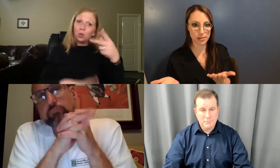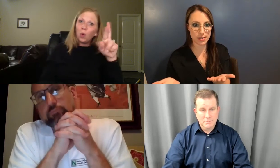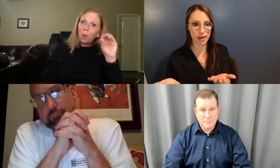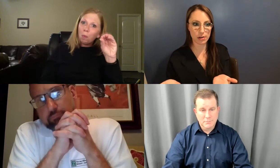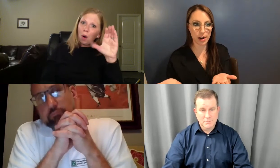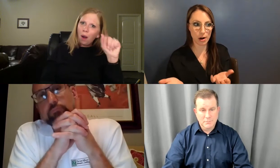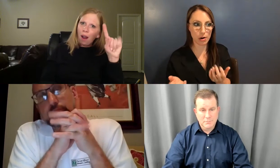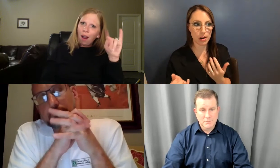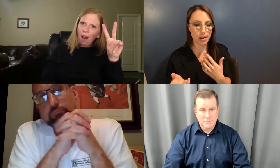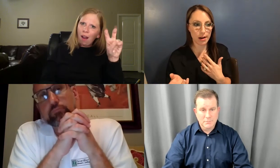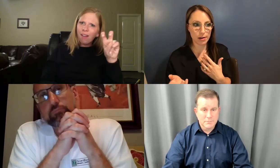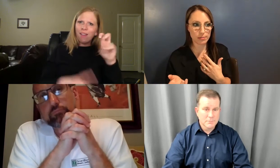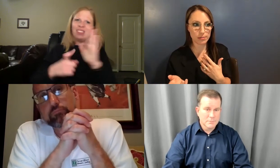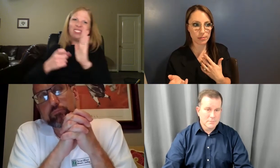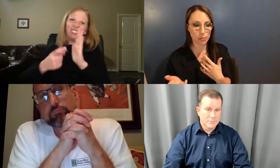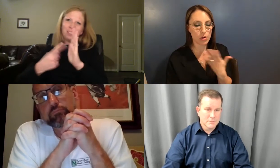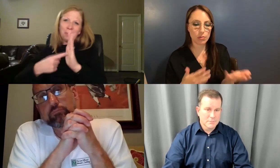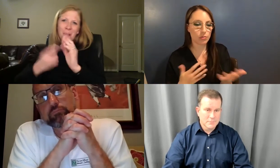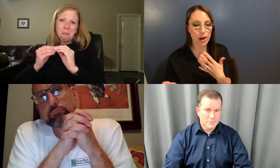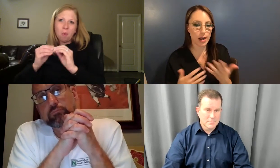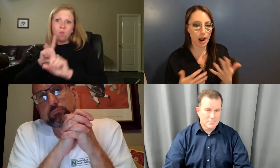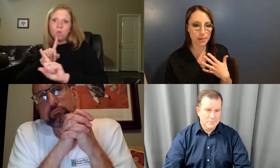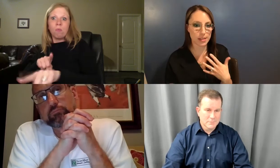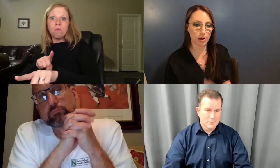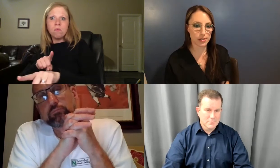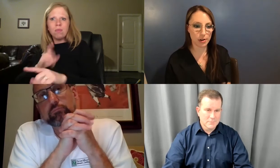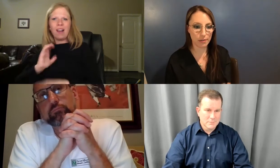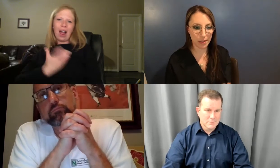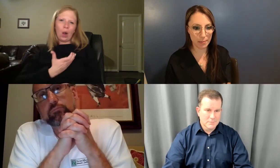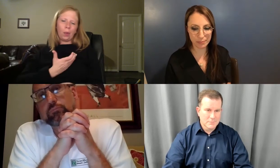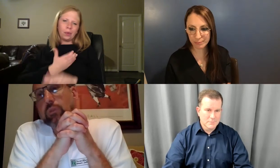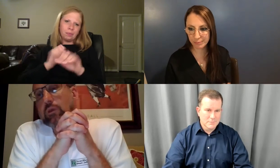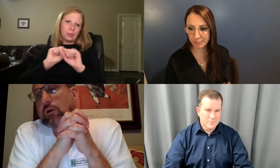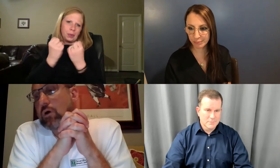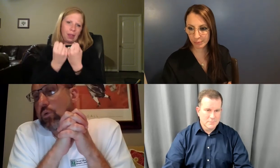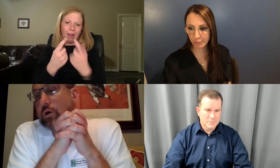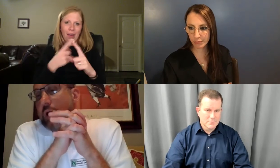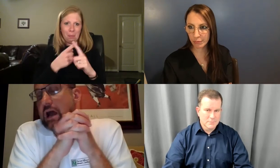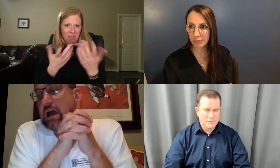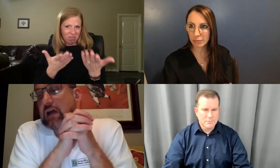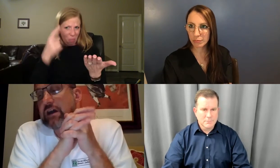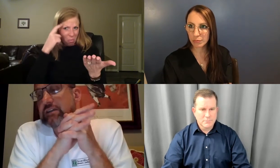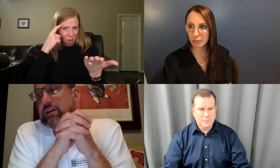of our society right now. What kinda comments and thoughts do you have on that? Well, I've got to tell you